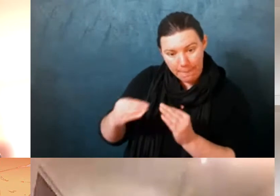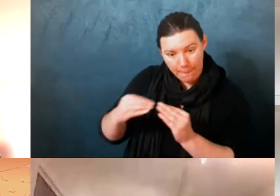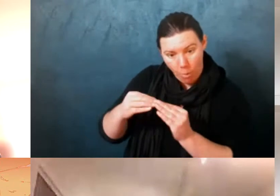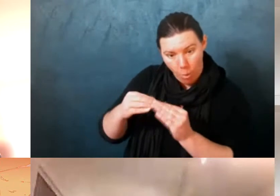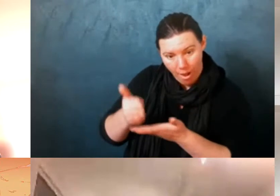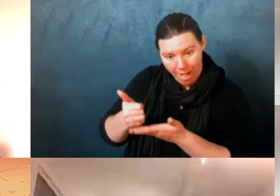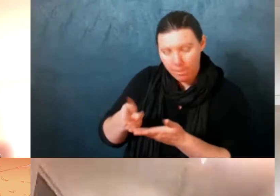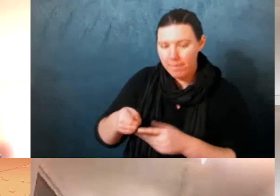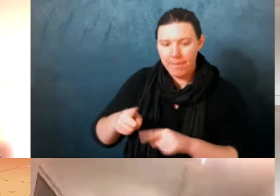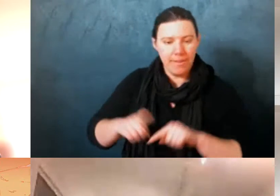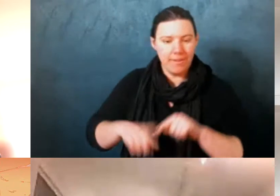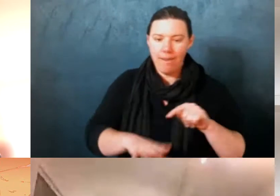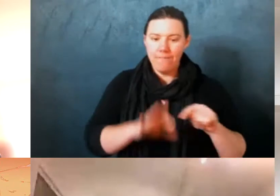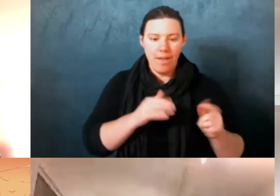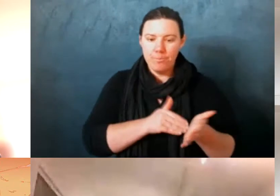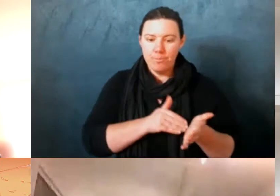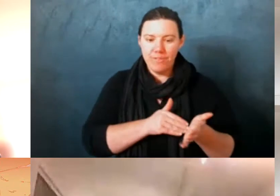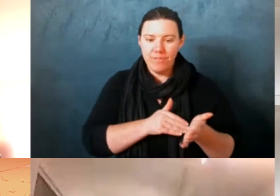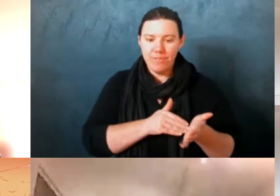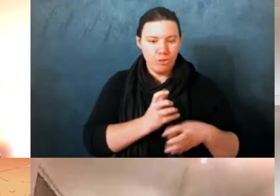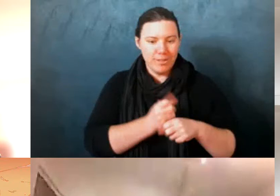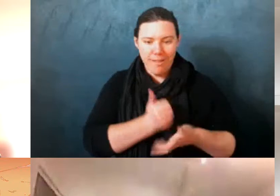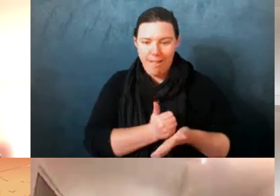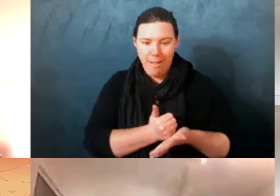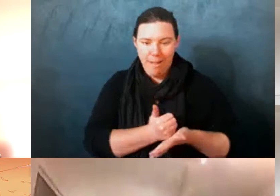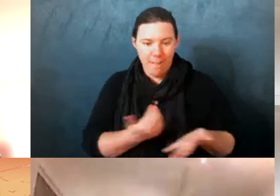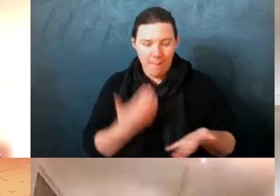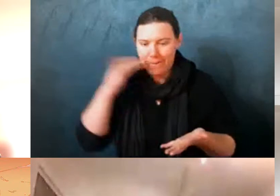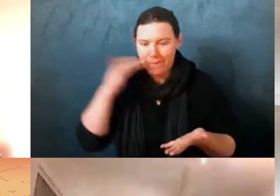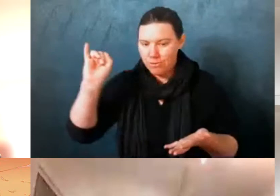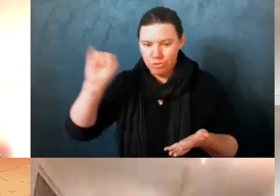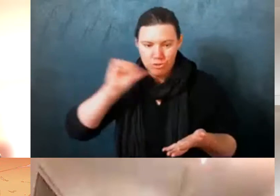And, so, in general, I think that's a big issue